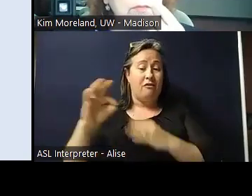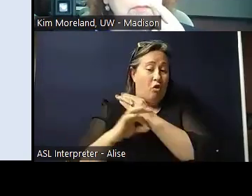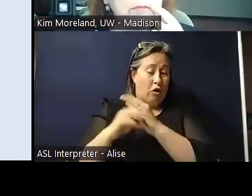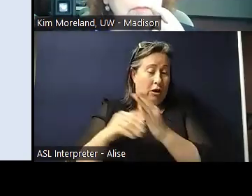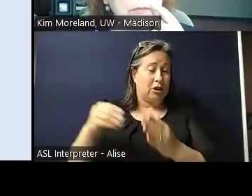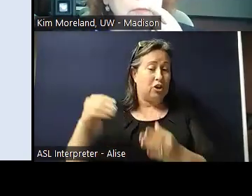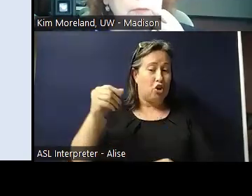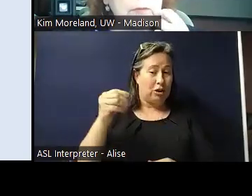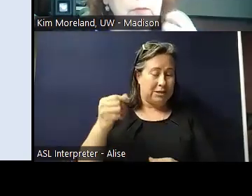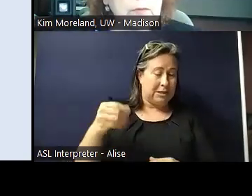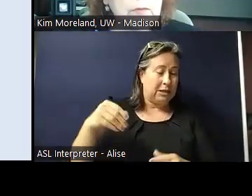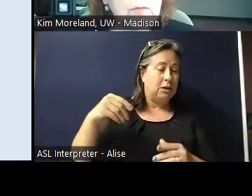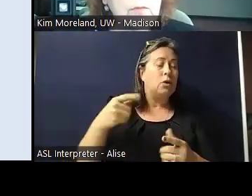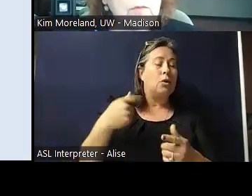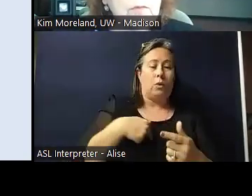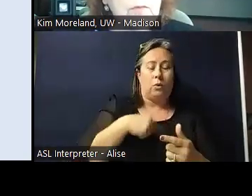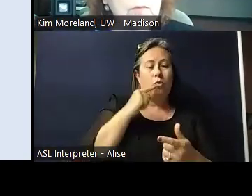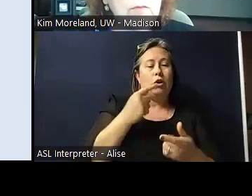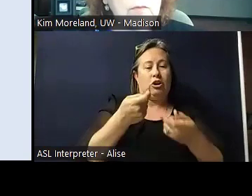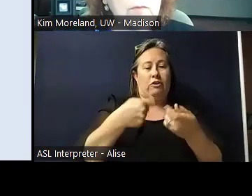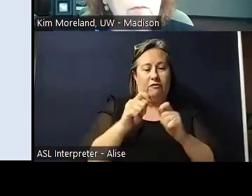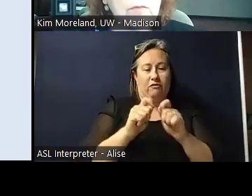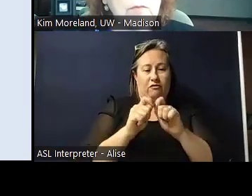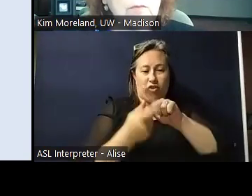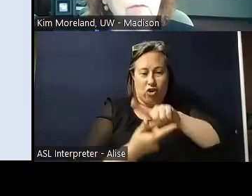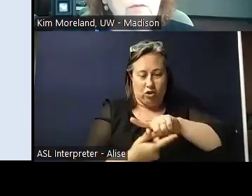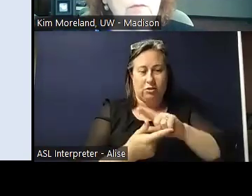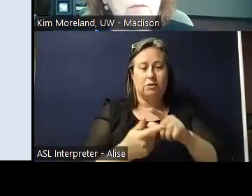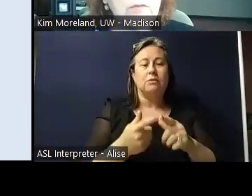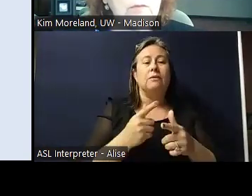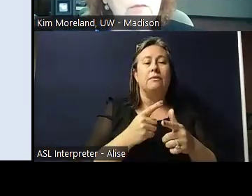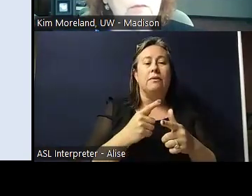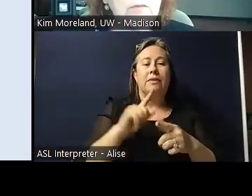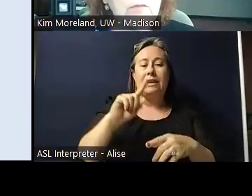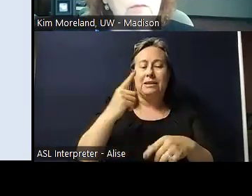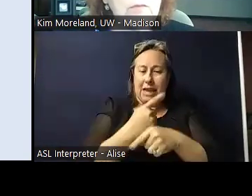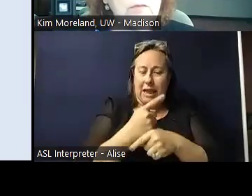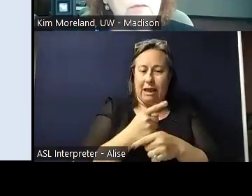we would do a currency conversion on the day the dollar came in or the day the award was made